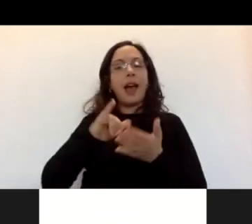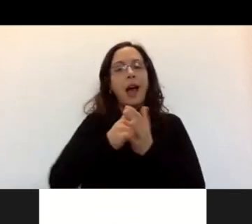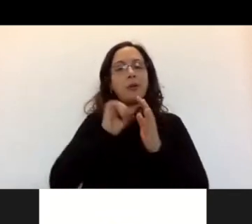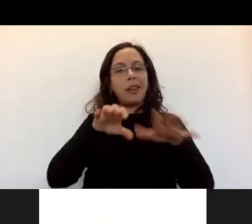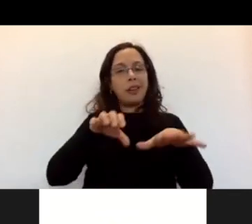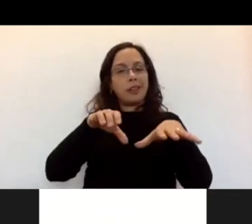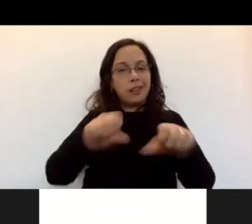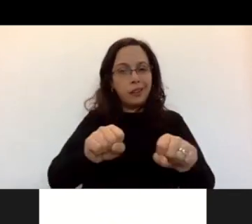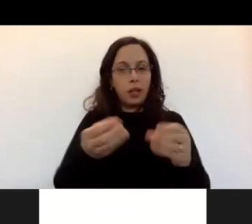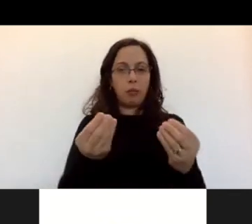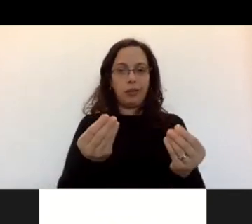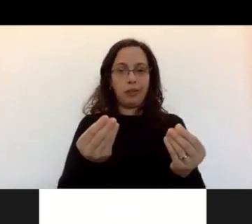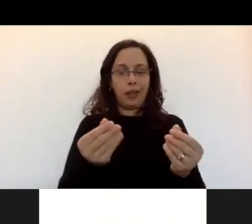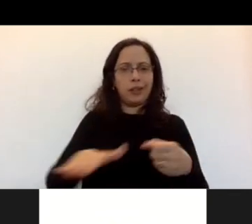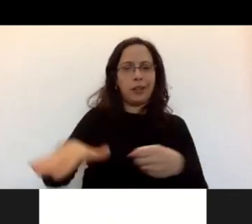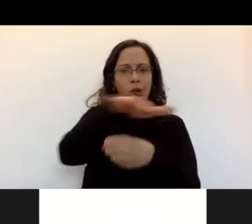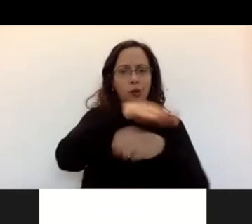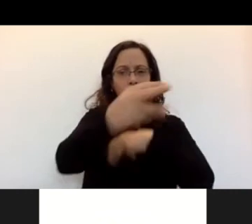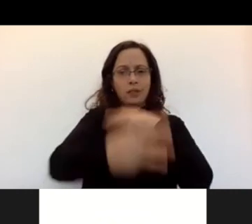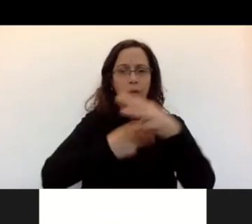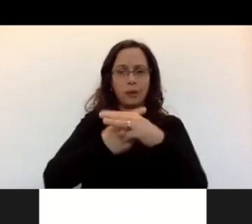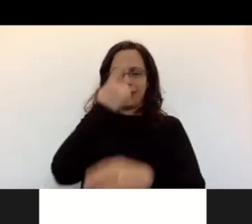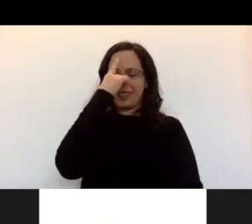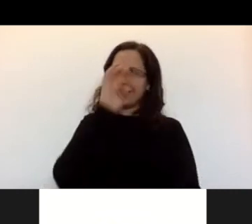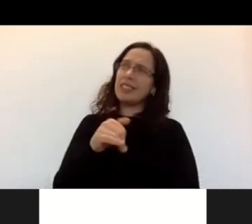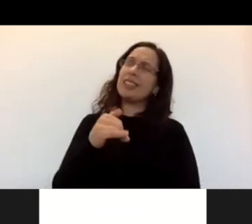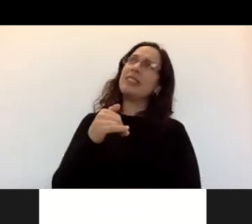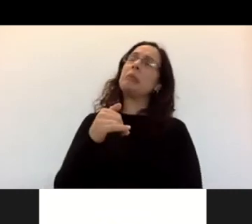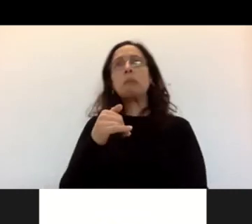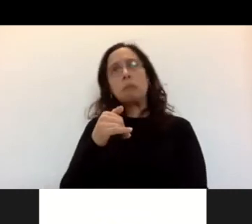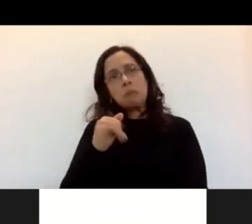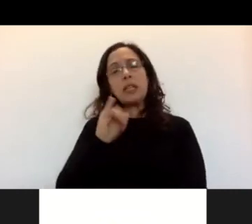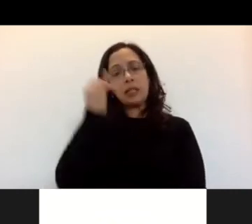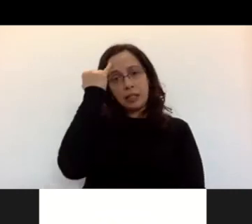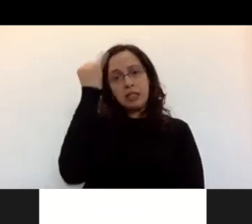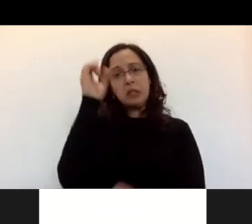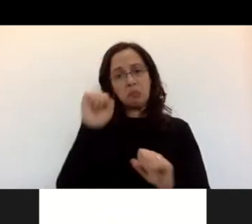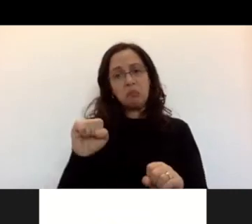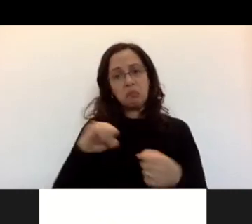and I think that is a convincing idea and that the case of Palestine is a kind of a late entrance